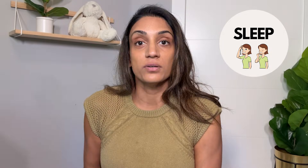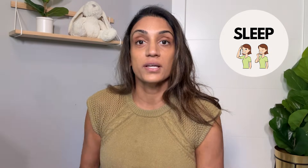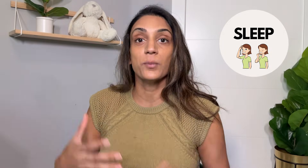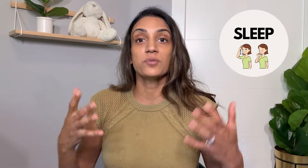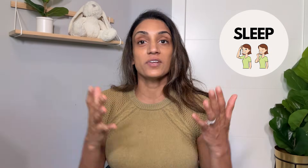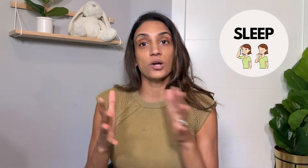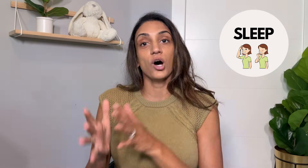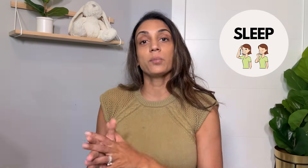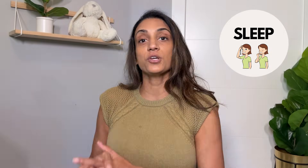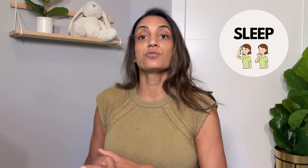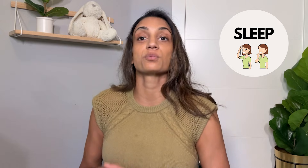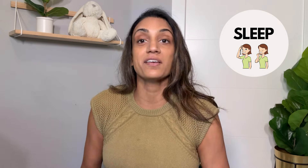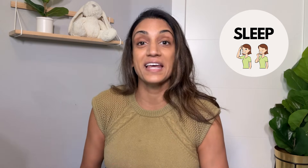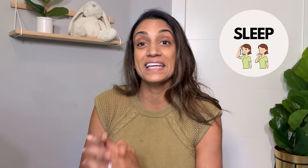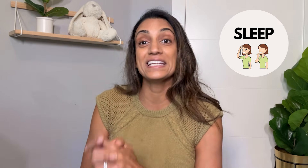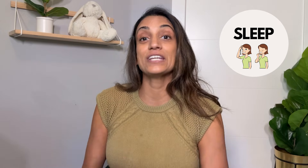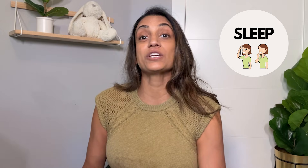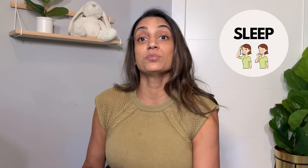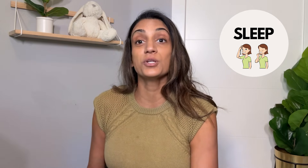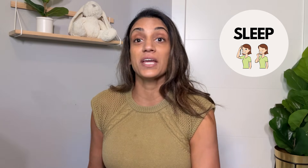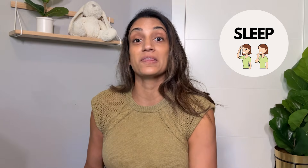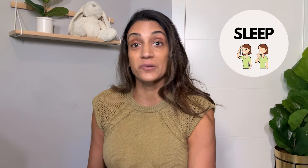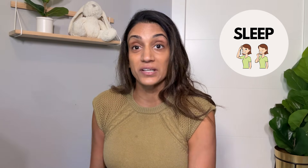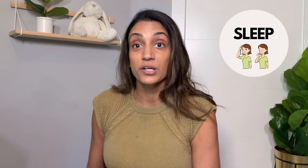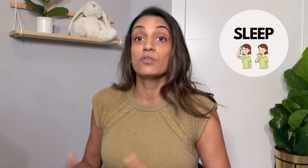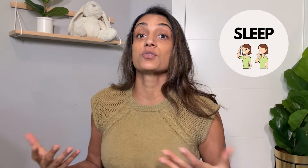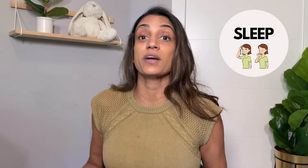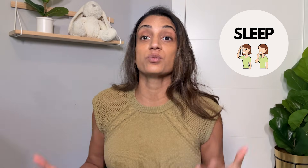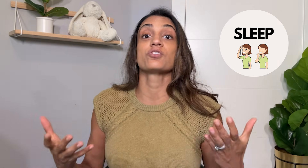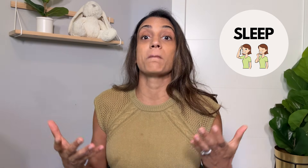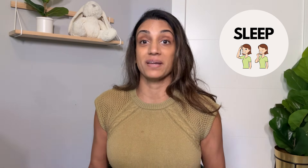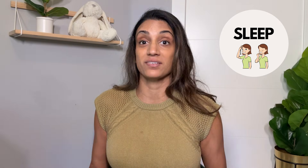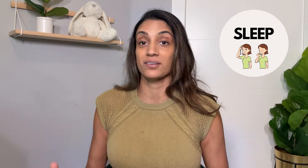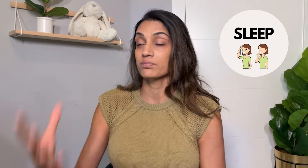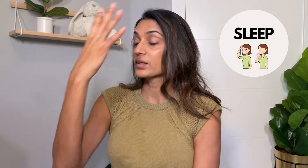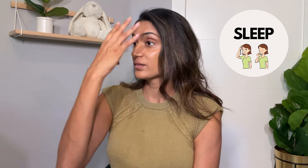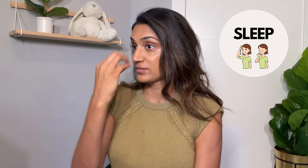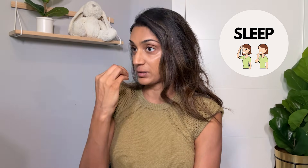It helps them set a calm cue for rest, and they can even communicate their need for rest, which is amazing. Sleep.